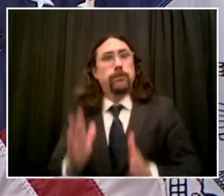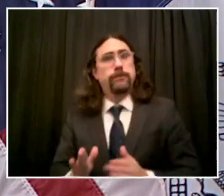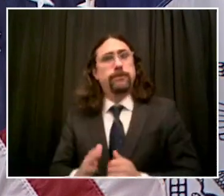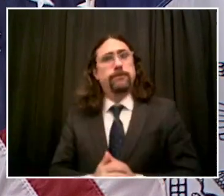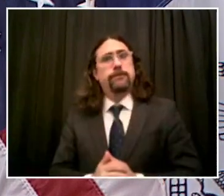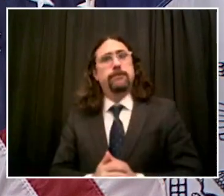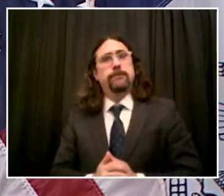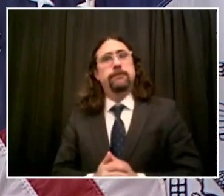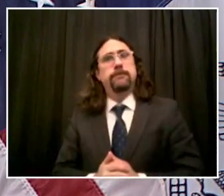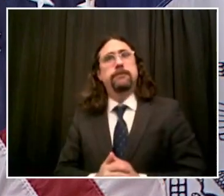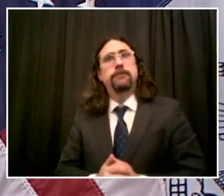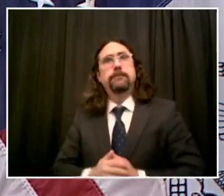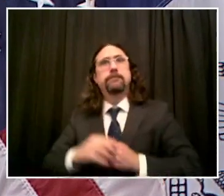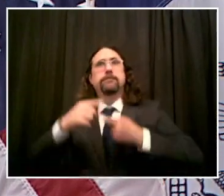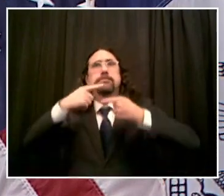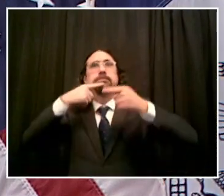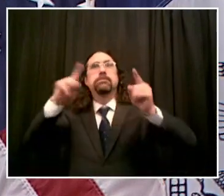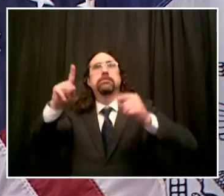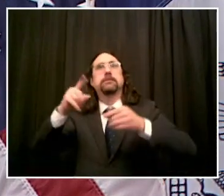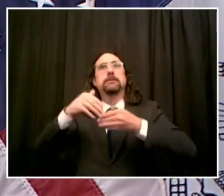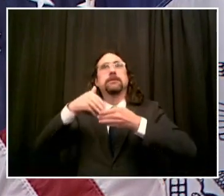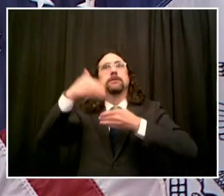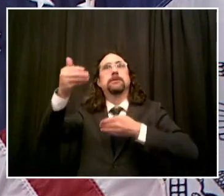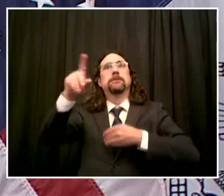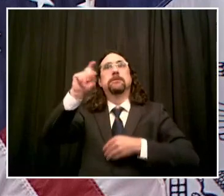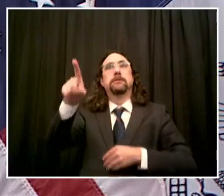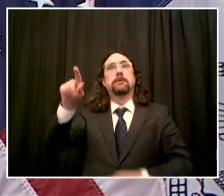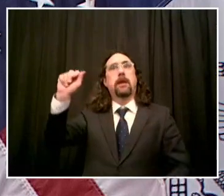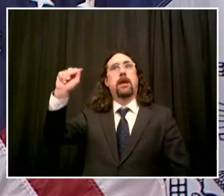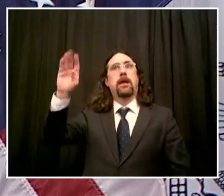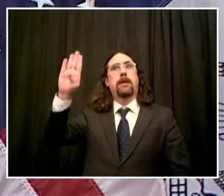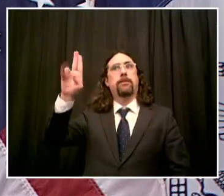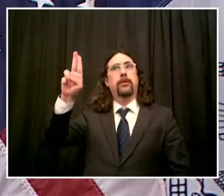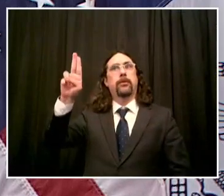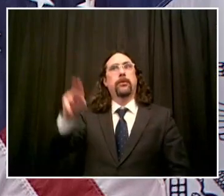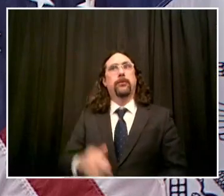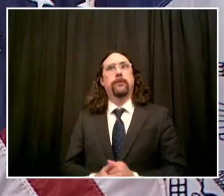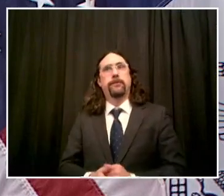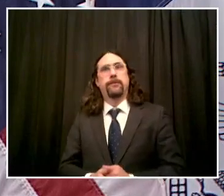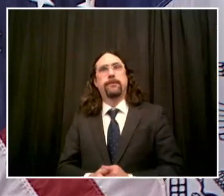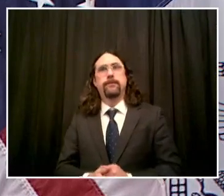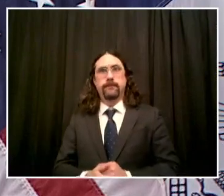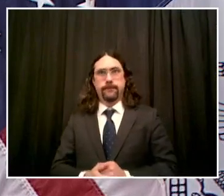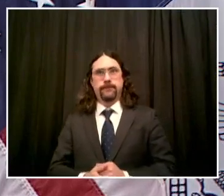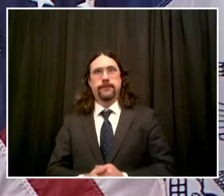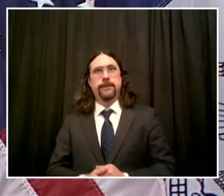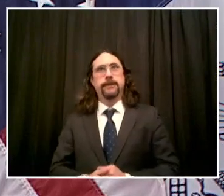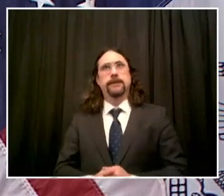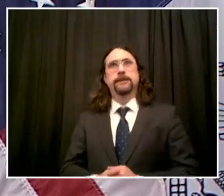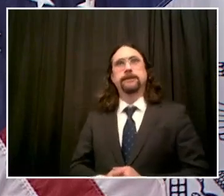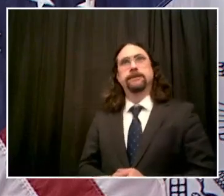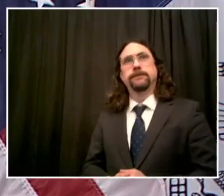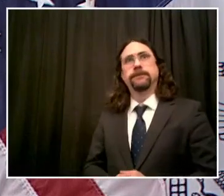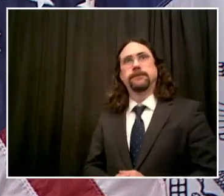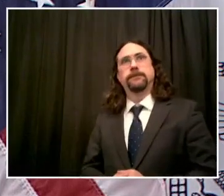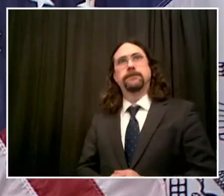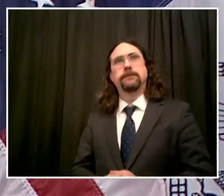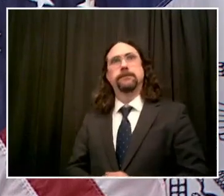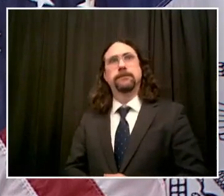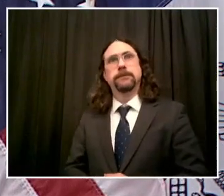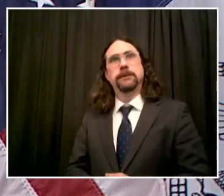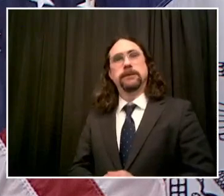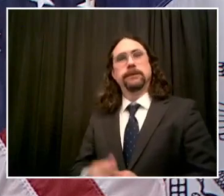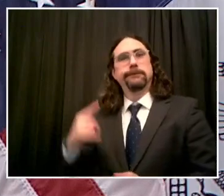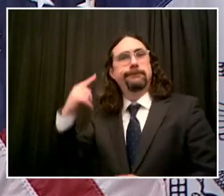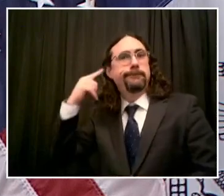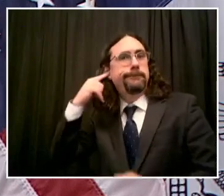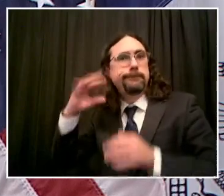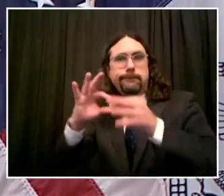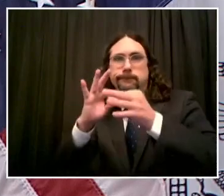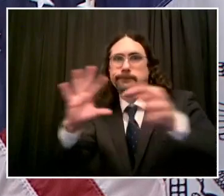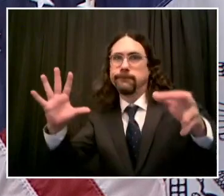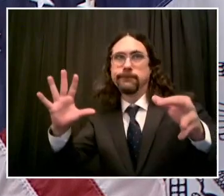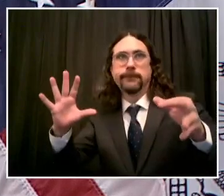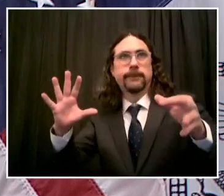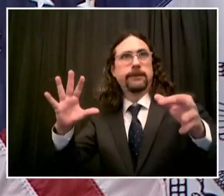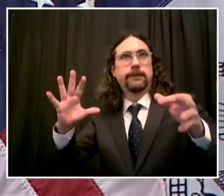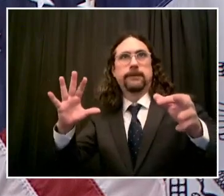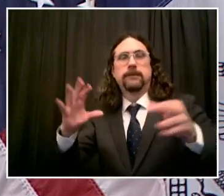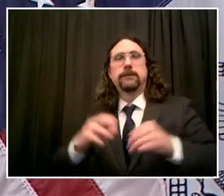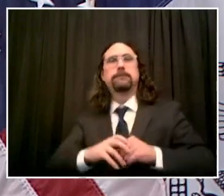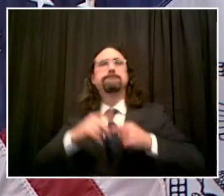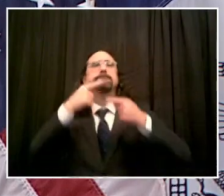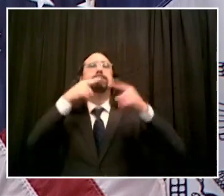Reporter: WE NEED TO